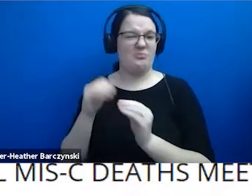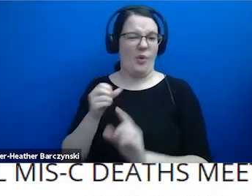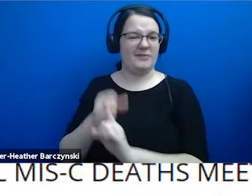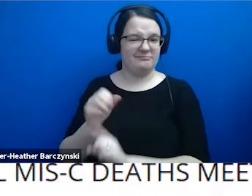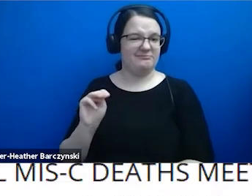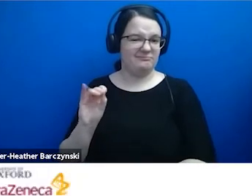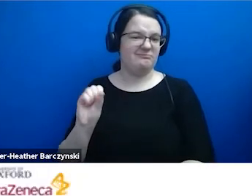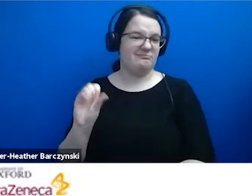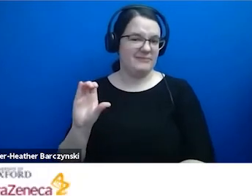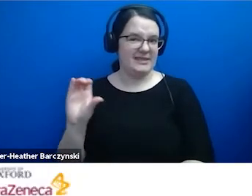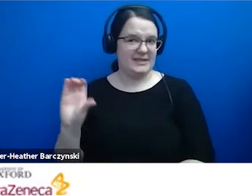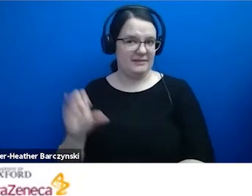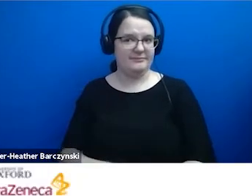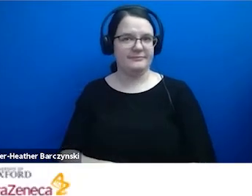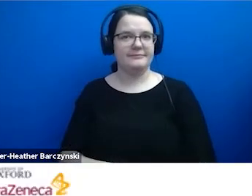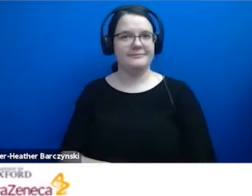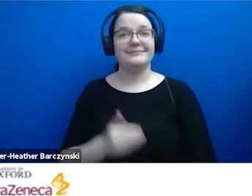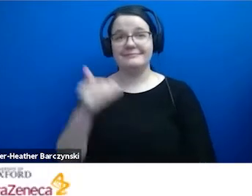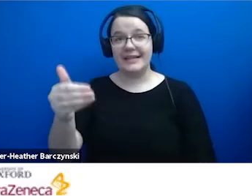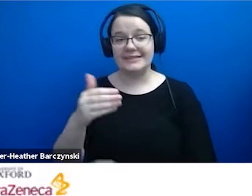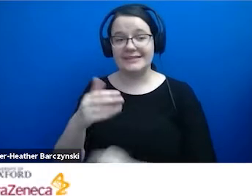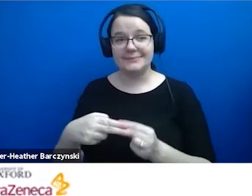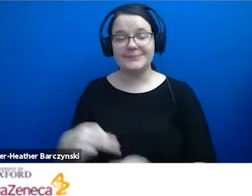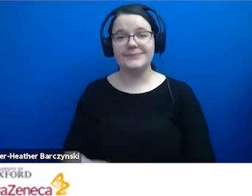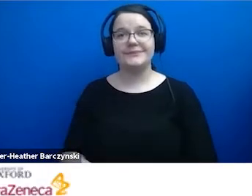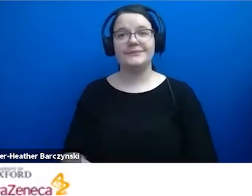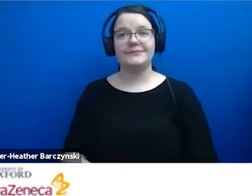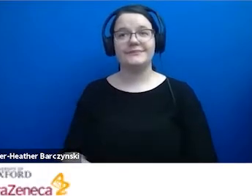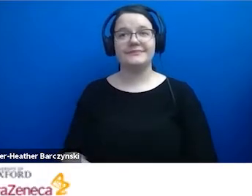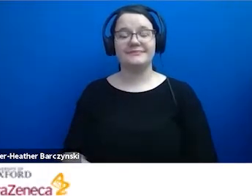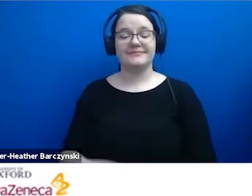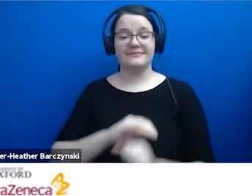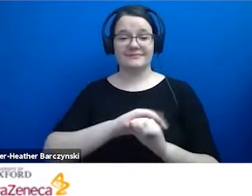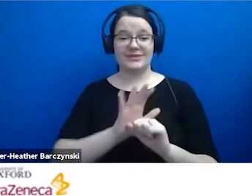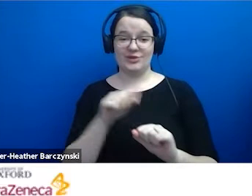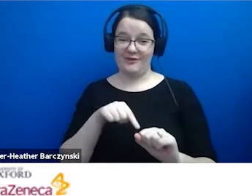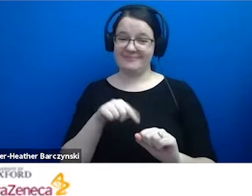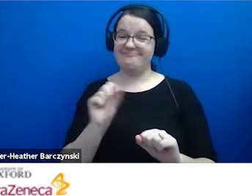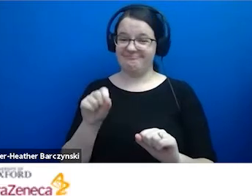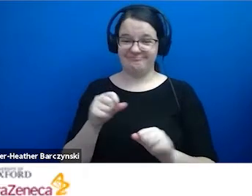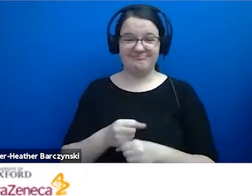next slide please so covid does cause severe disease in children either directly